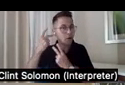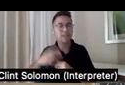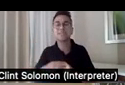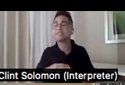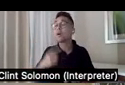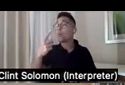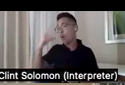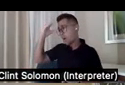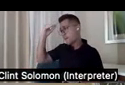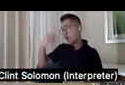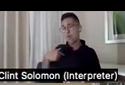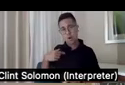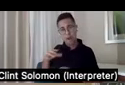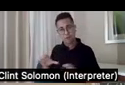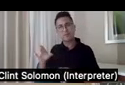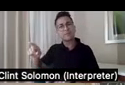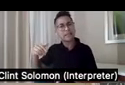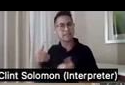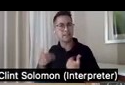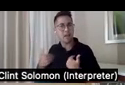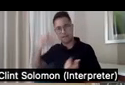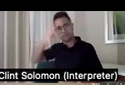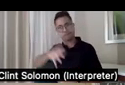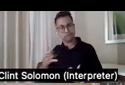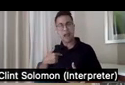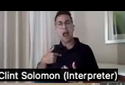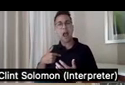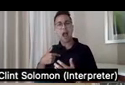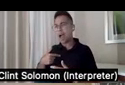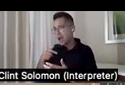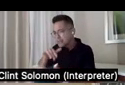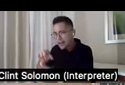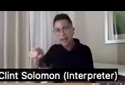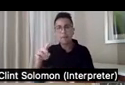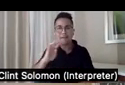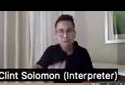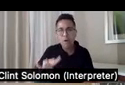longitudinal he's a young man now that i studied at four years eight years then last year at 21.